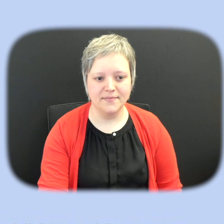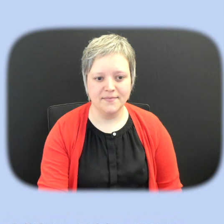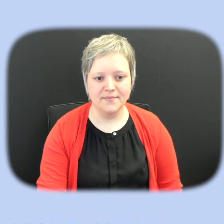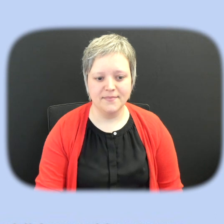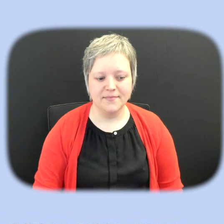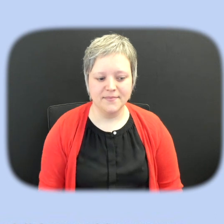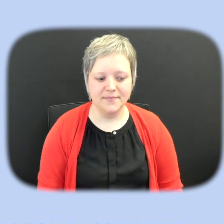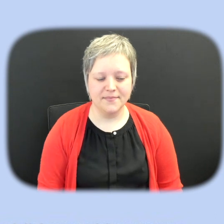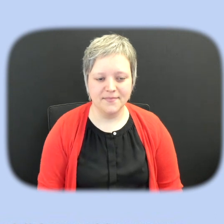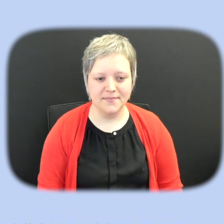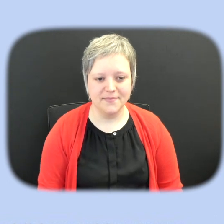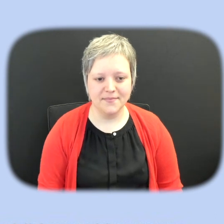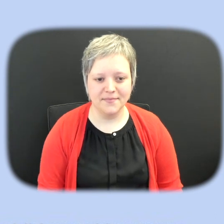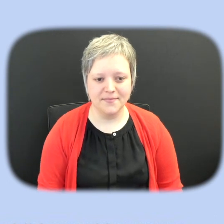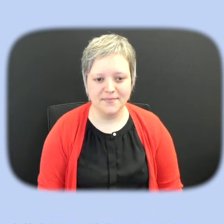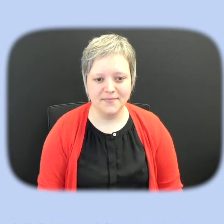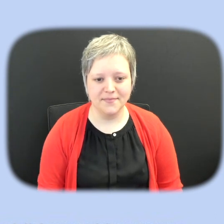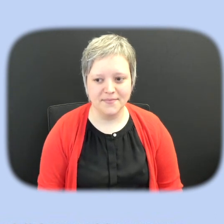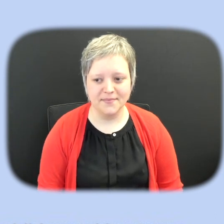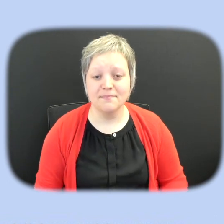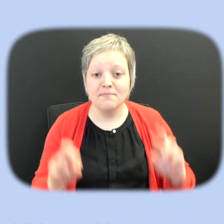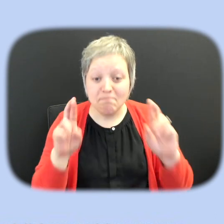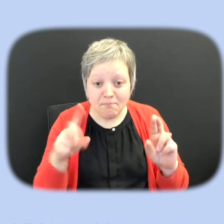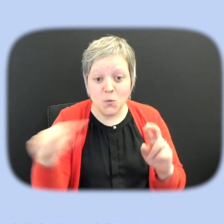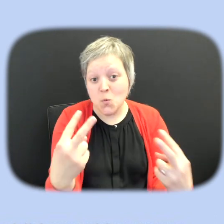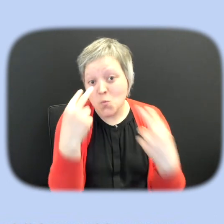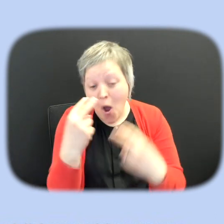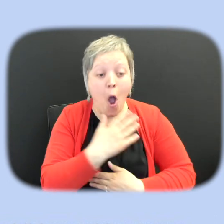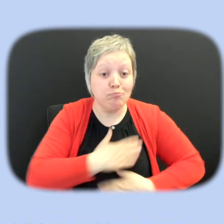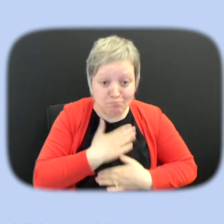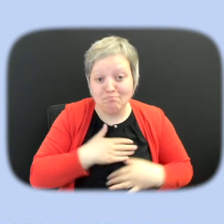We really hope that you enjoyed this video and you got a lot from it. These two activities,